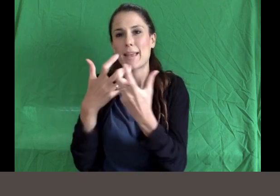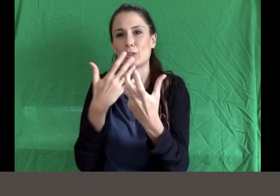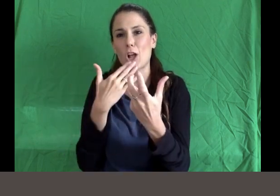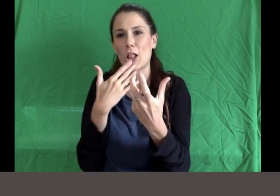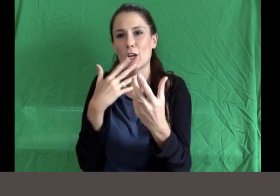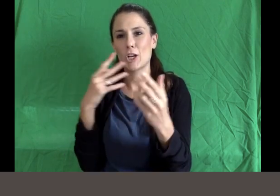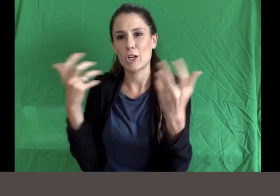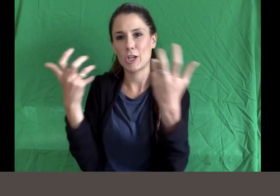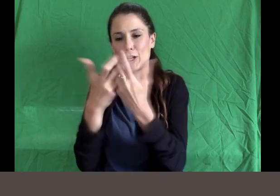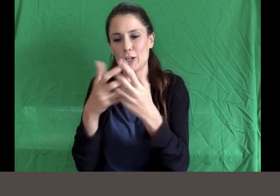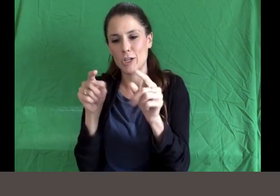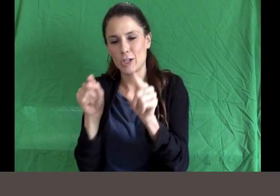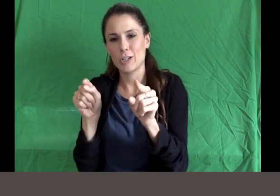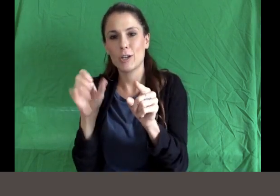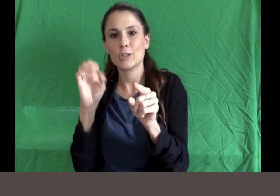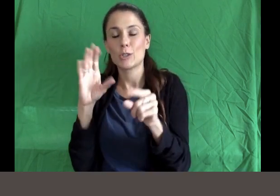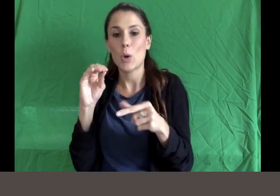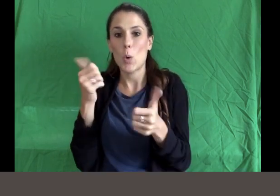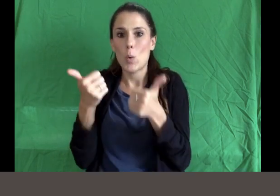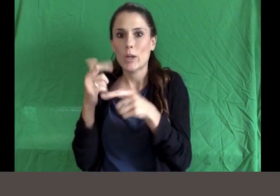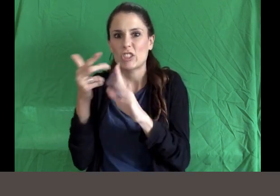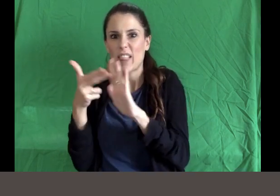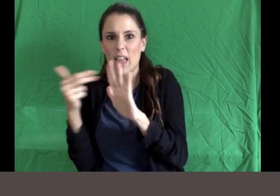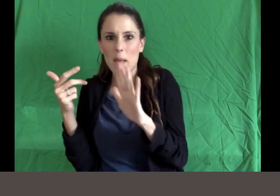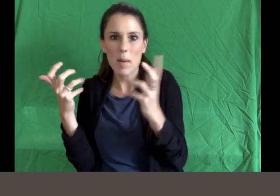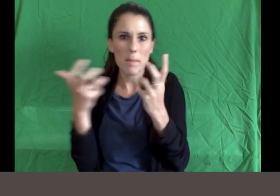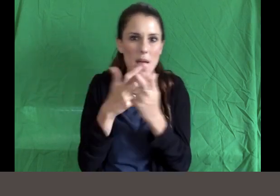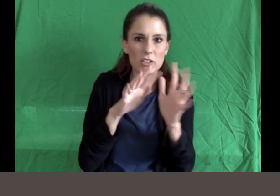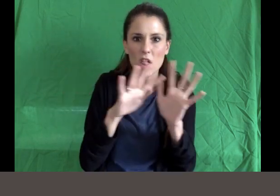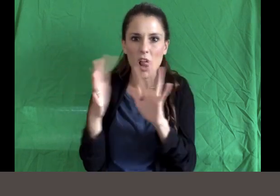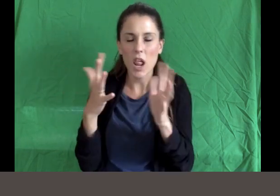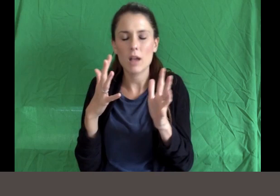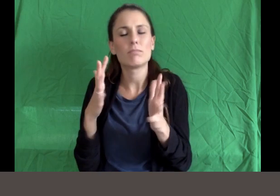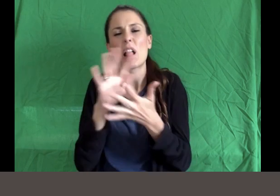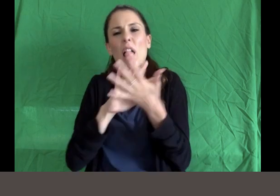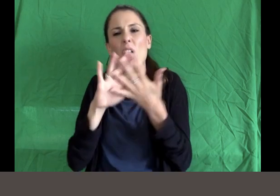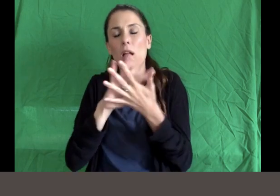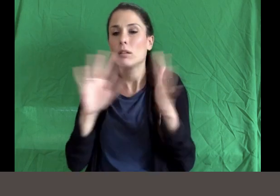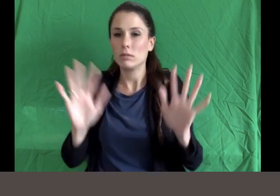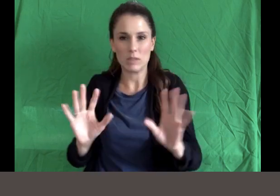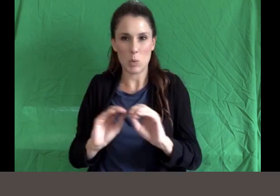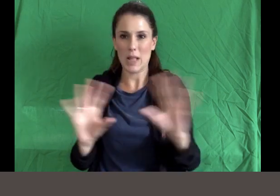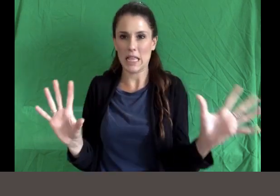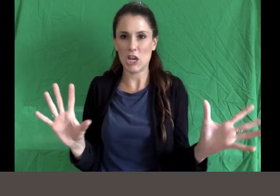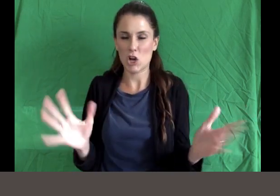here that i've labeled my data without using a legend at all and oftentimes we do want to be